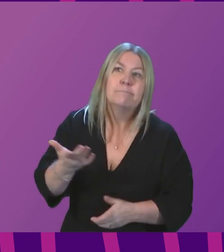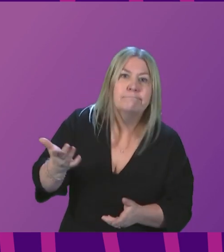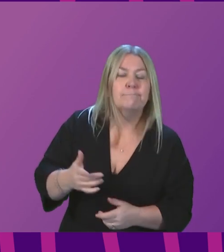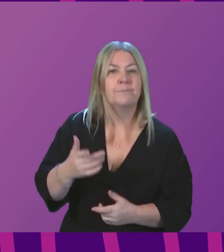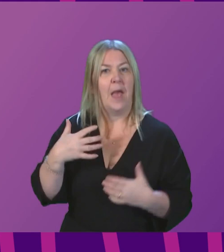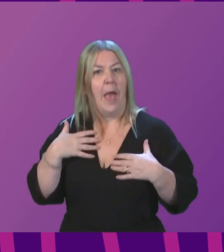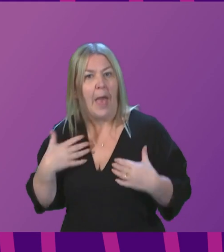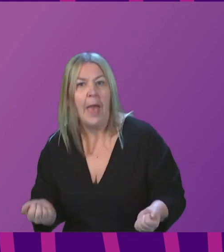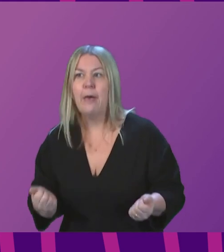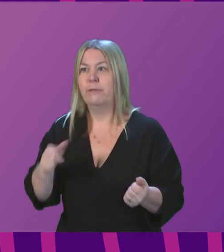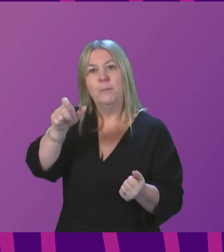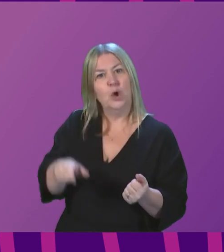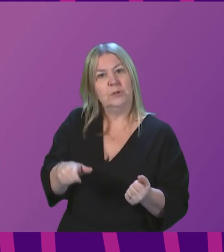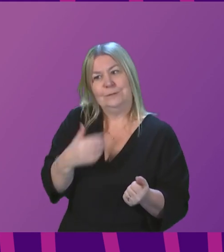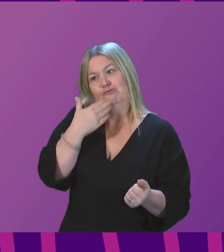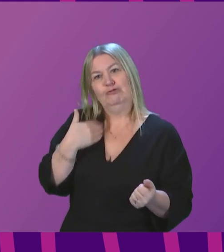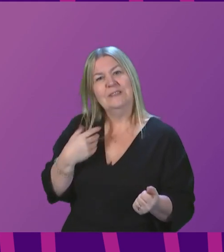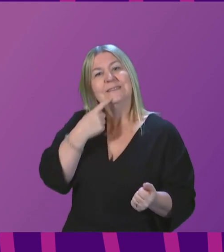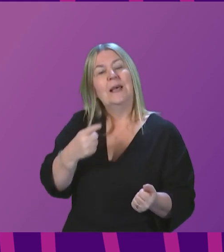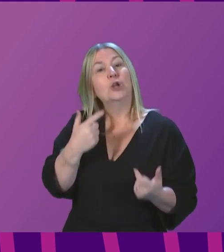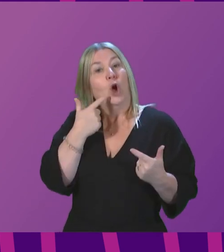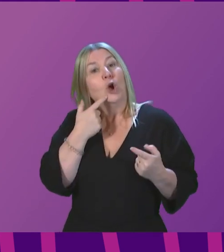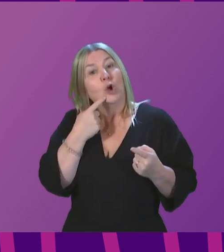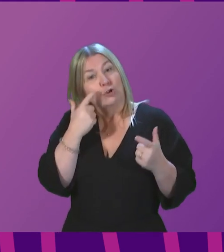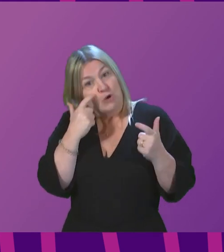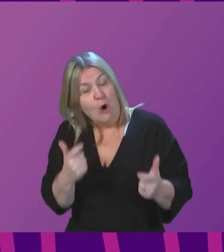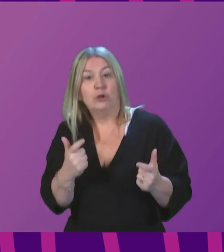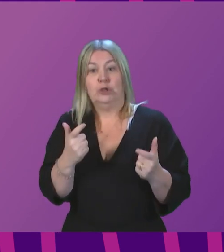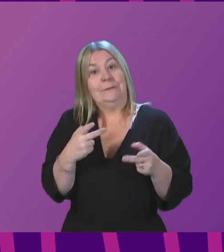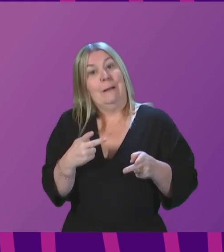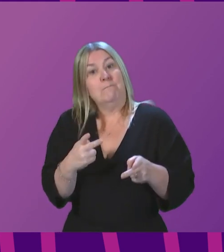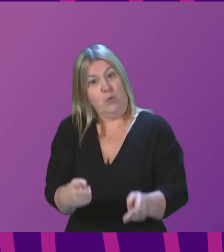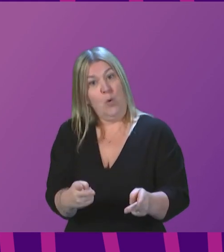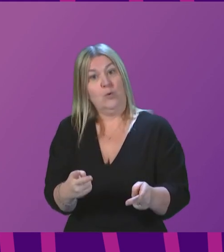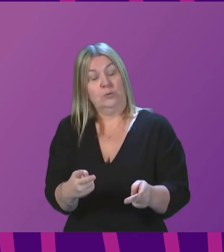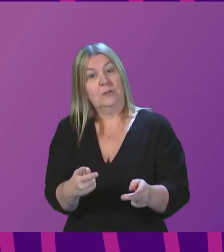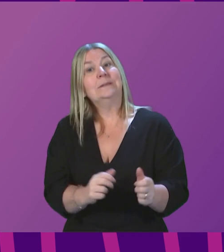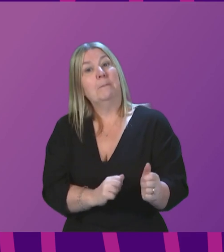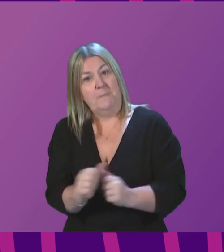spokesperson did, that the cautious approach is the one that we should be taking, and then